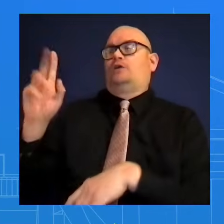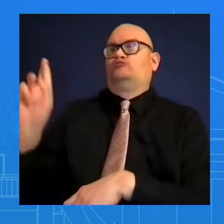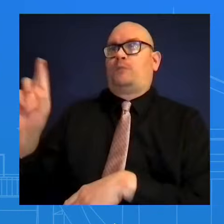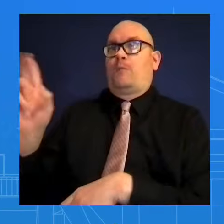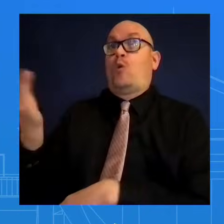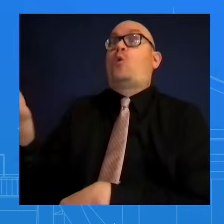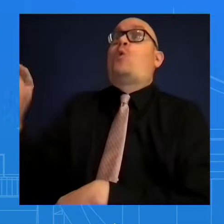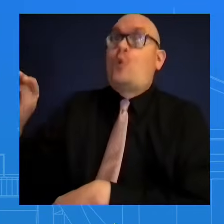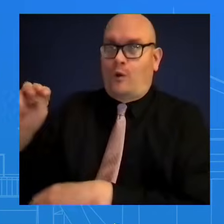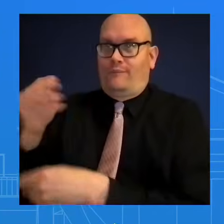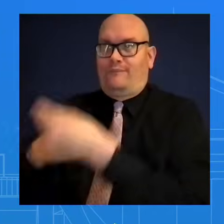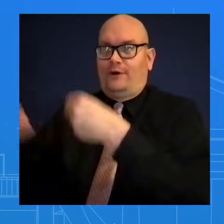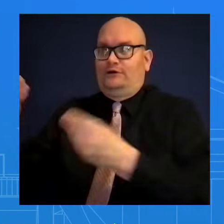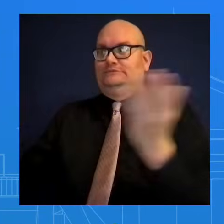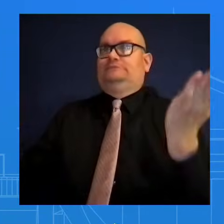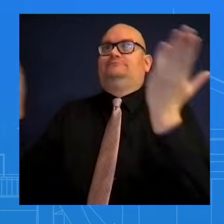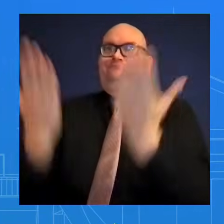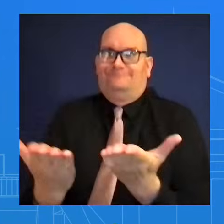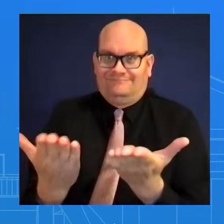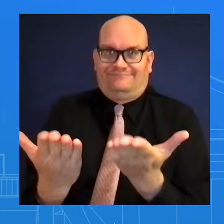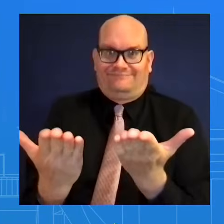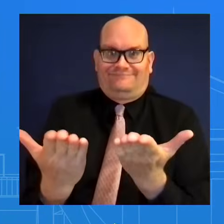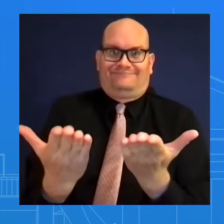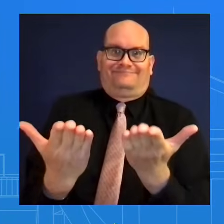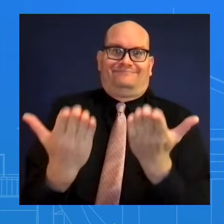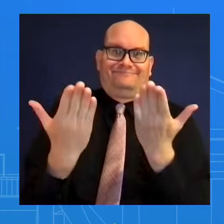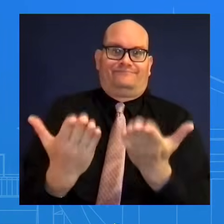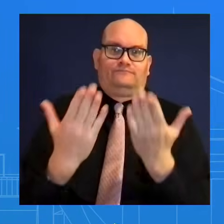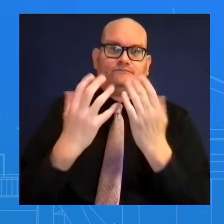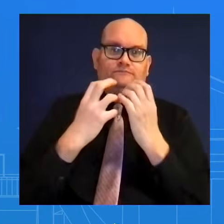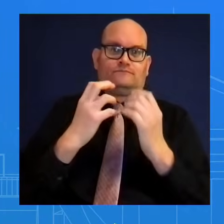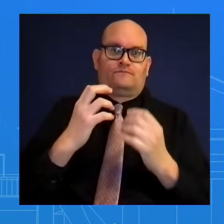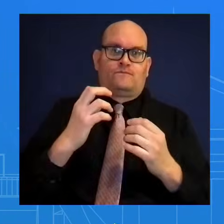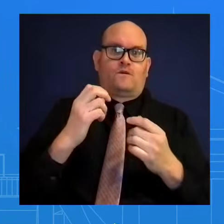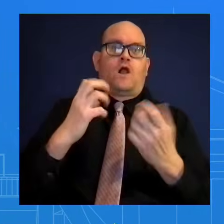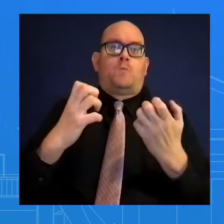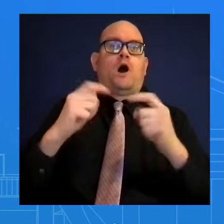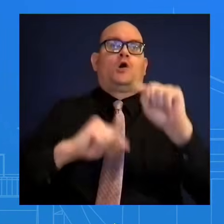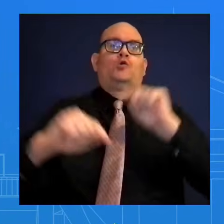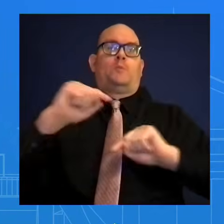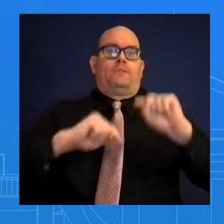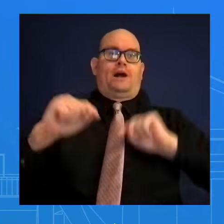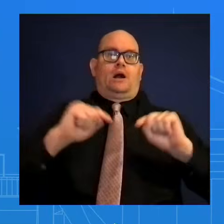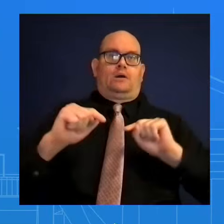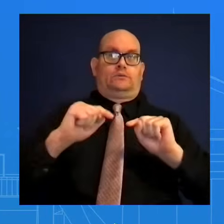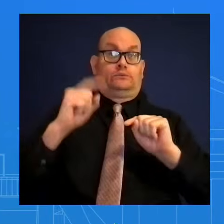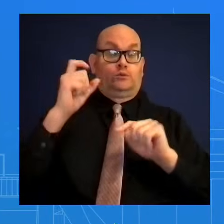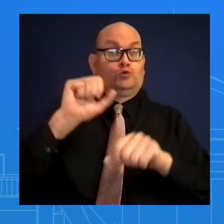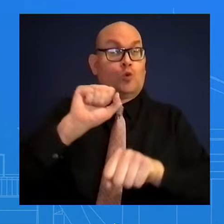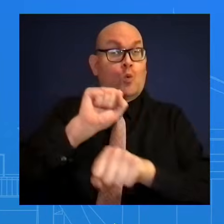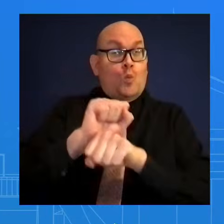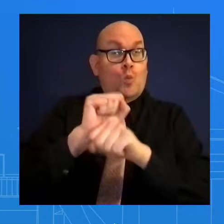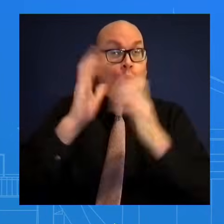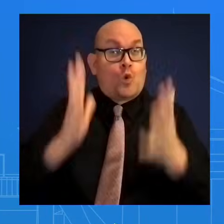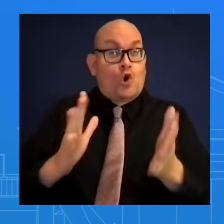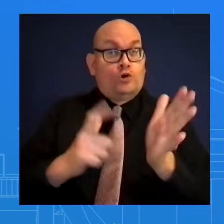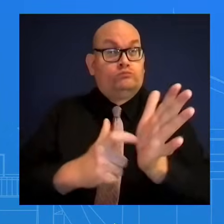Look, I want to go back to the workers' requirement question that you asked. The Press: Yes. Ms. Jean-Pierre: I mentioned the 21 million Americans who we protected -- the President was able to protect